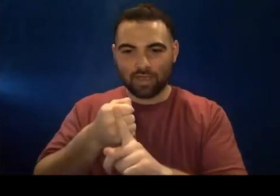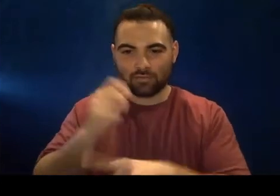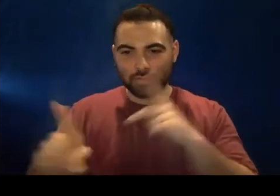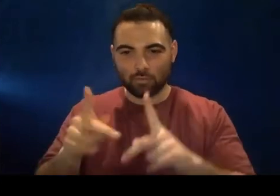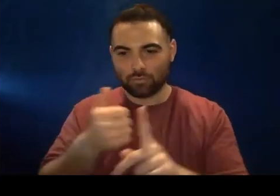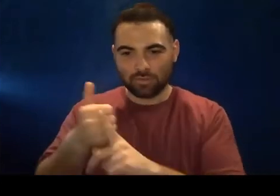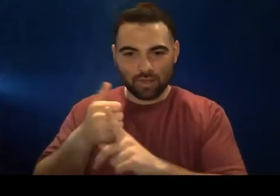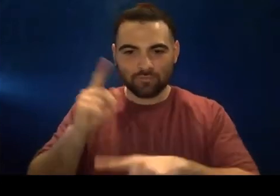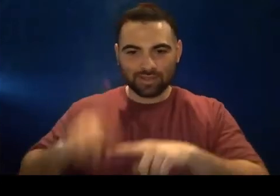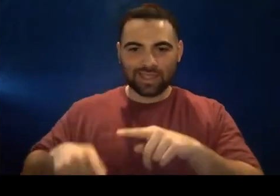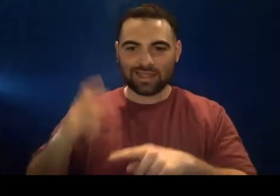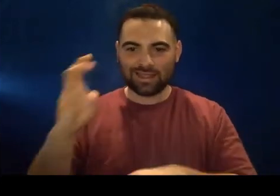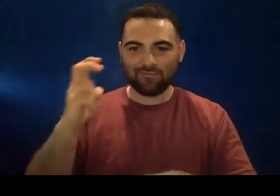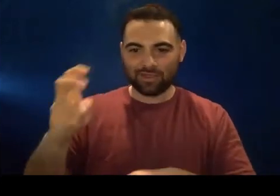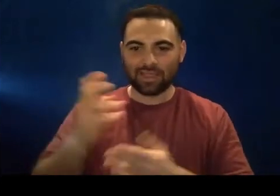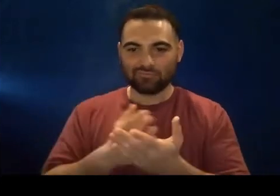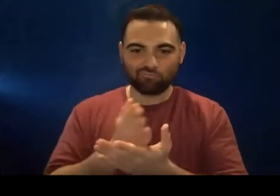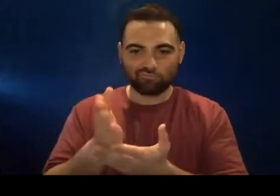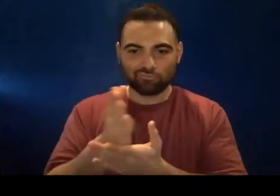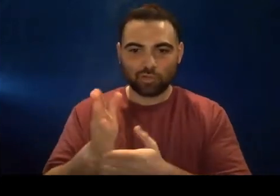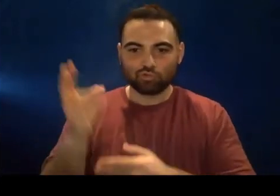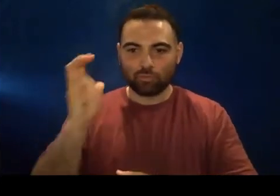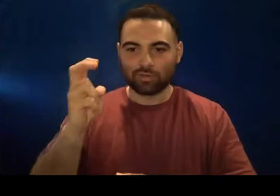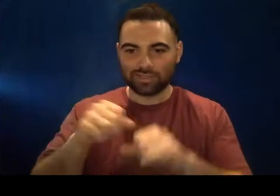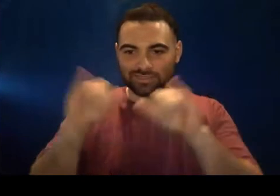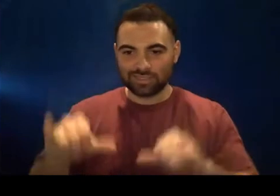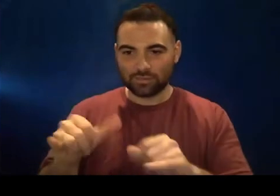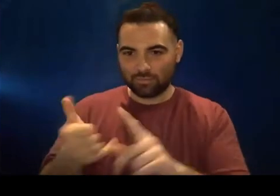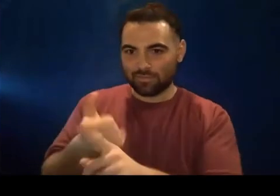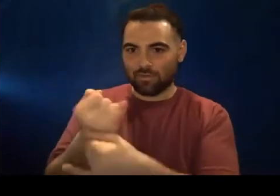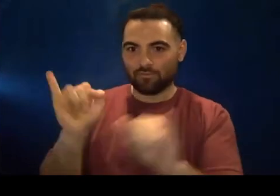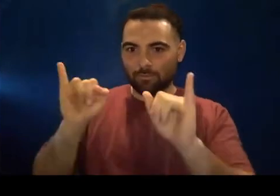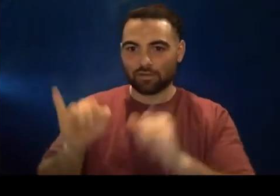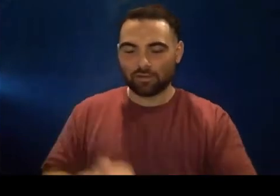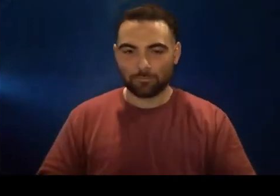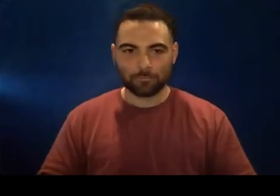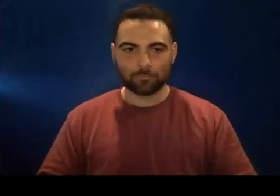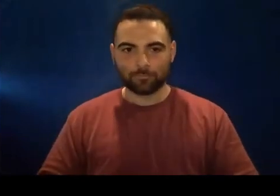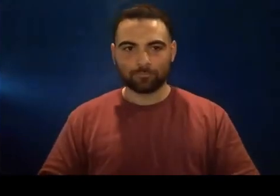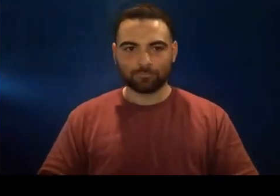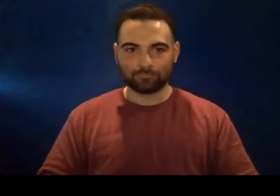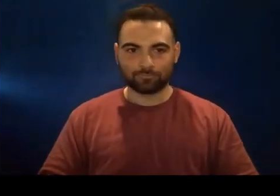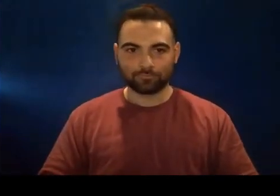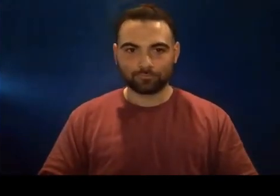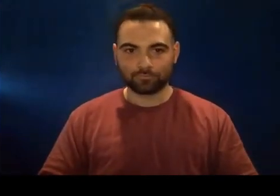the transportation system independently. What does that do on a daily basis for people